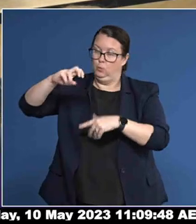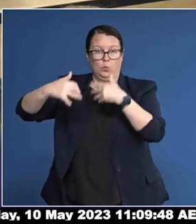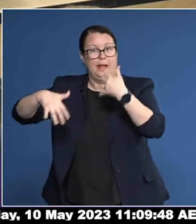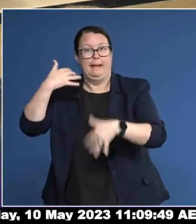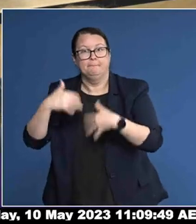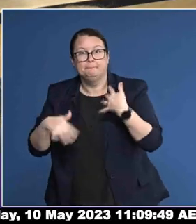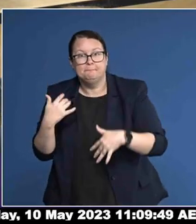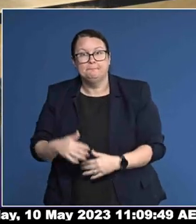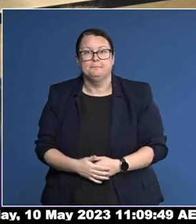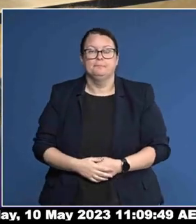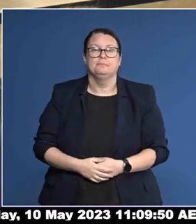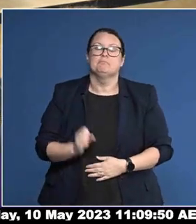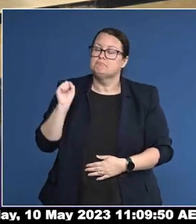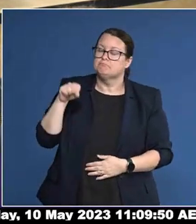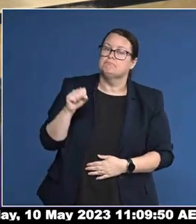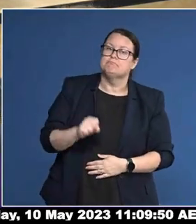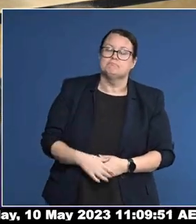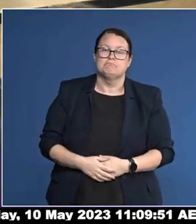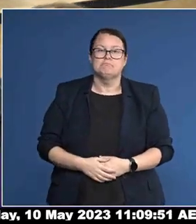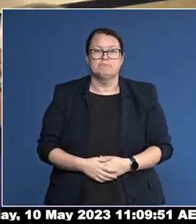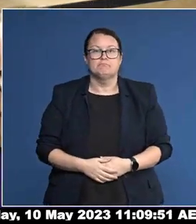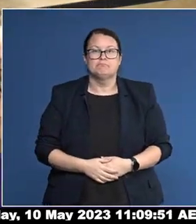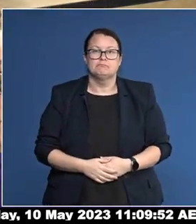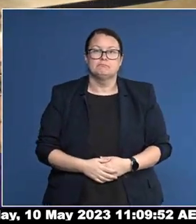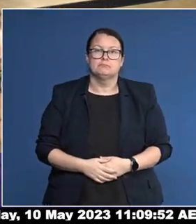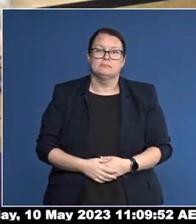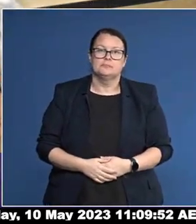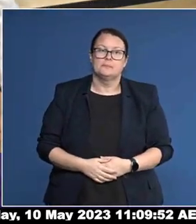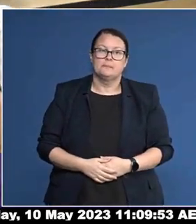Yes, that's correct.